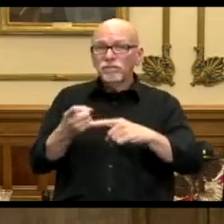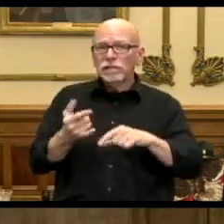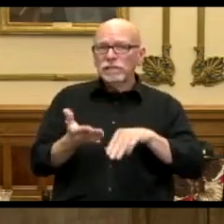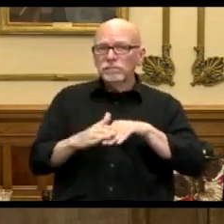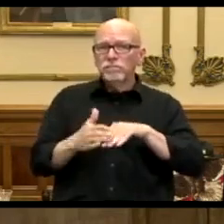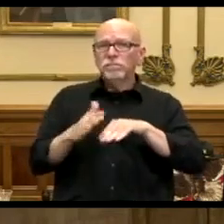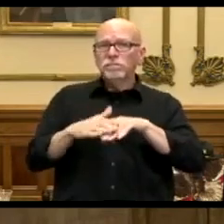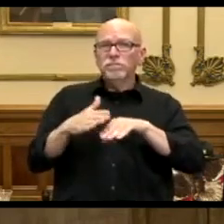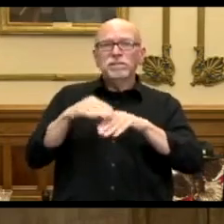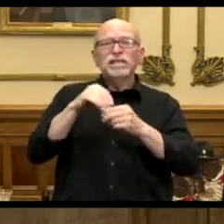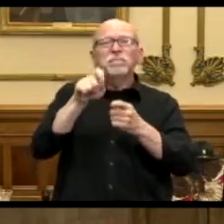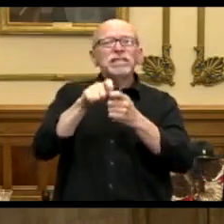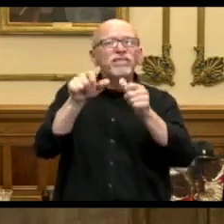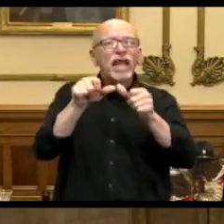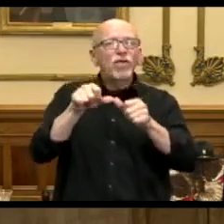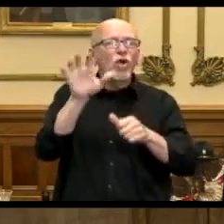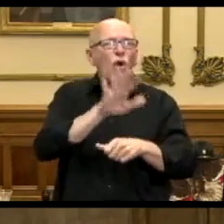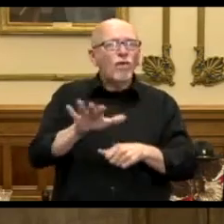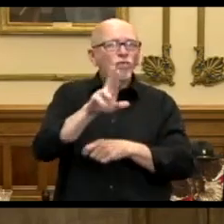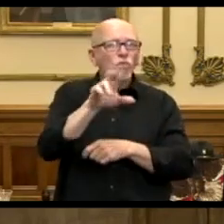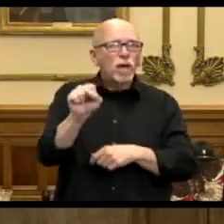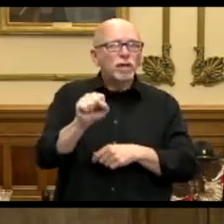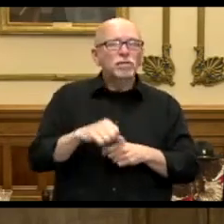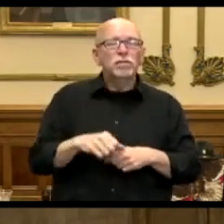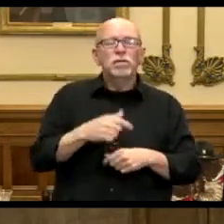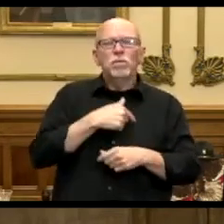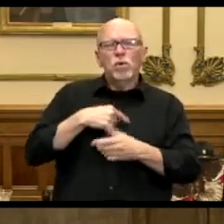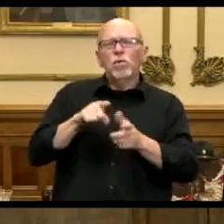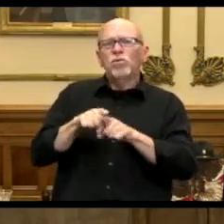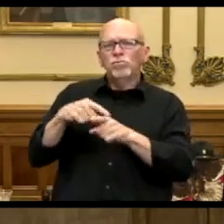specific areas throughout the country, and we're also seeing a few localized